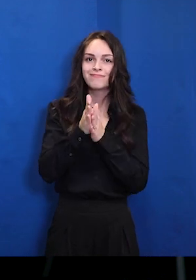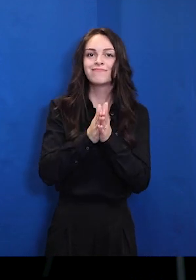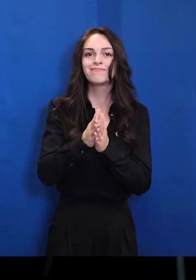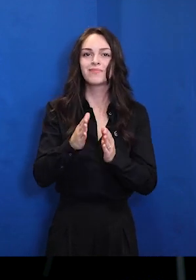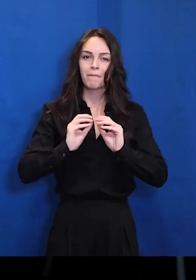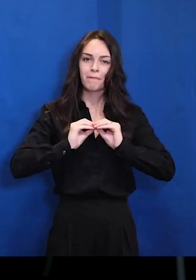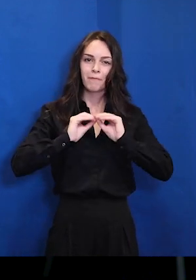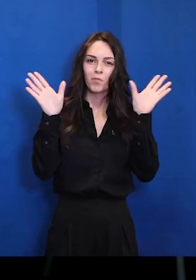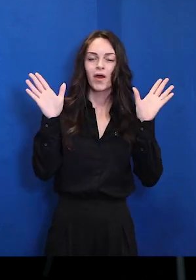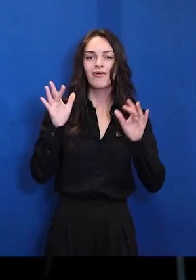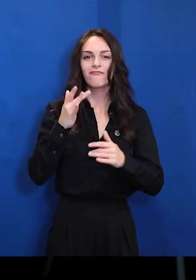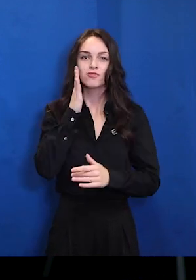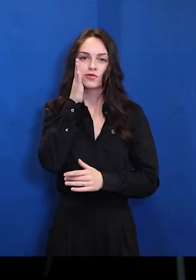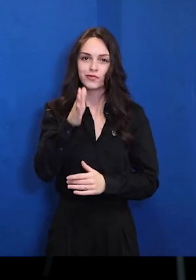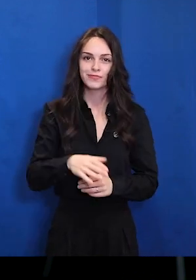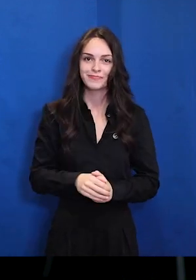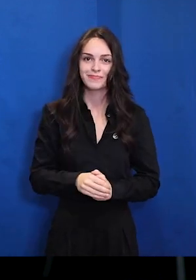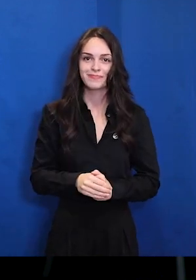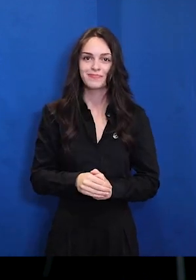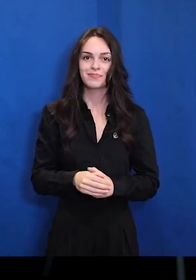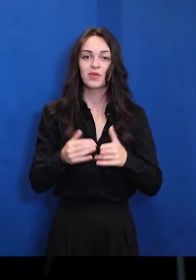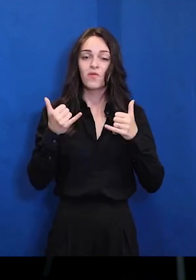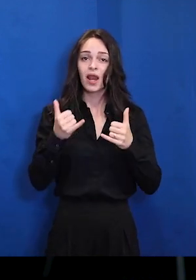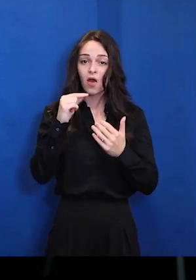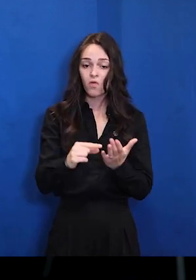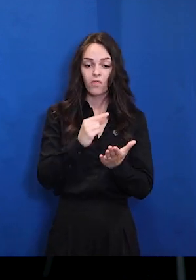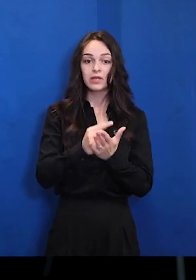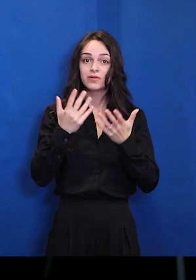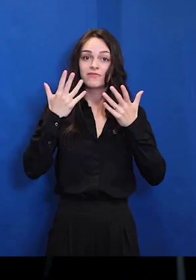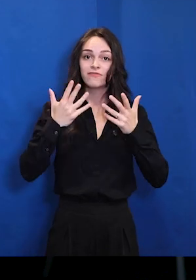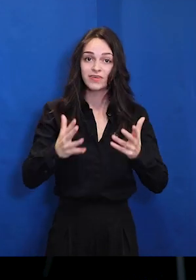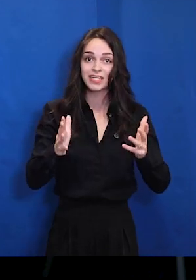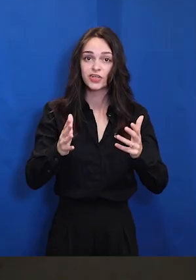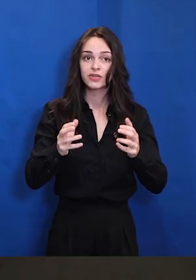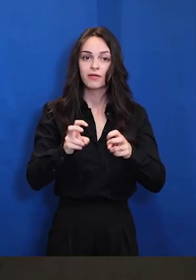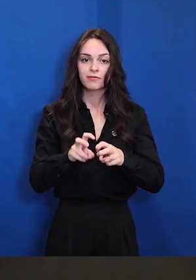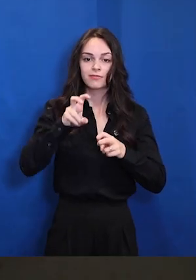we'll have a bright, productive future ahead of us for generations to come. So as you take